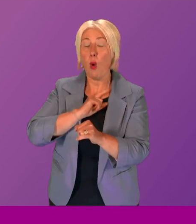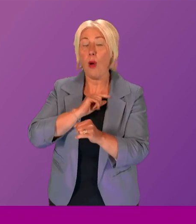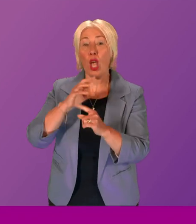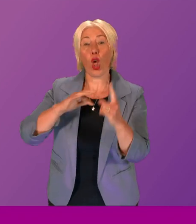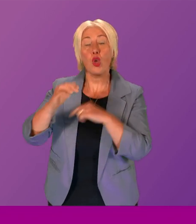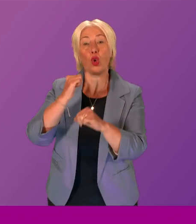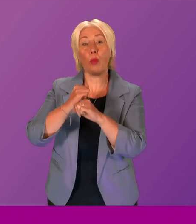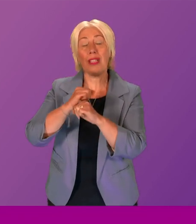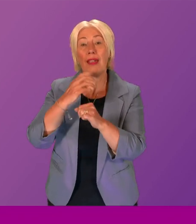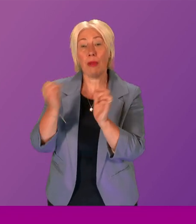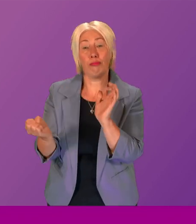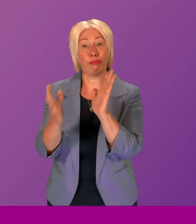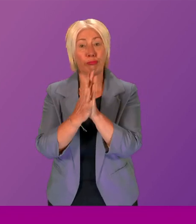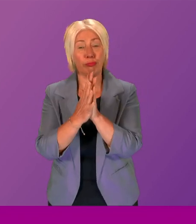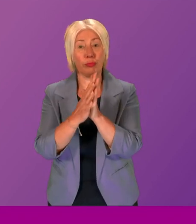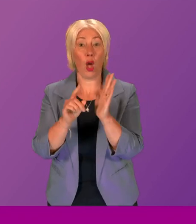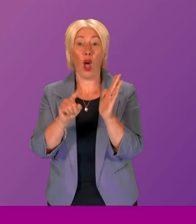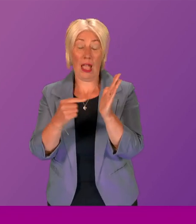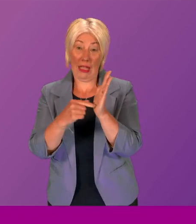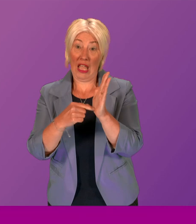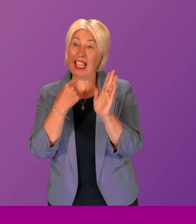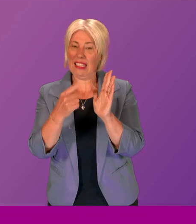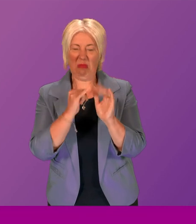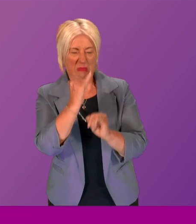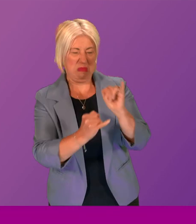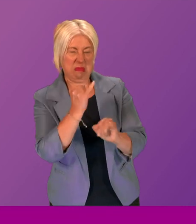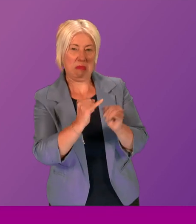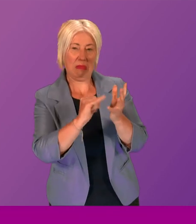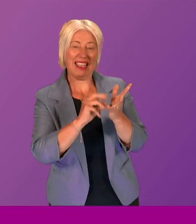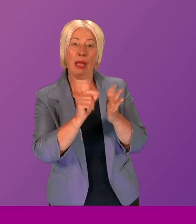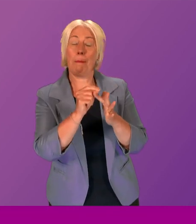that was critical of the Scottish National Party Government. He discovered that Police